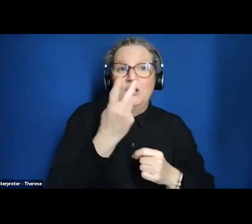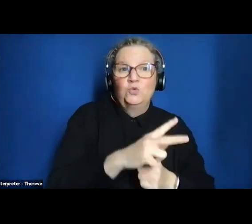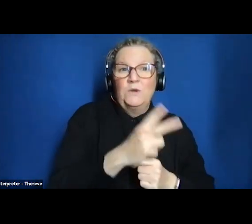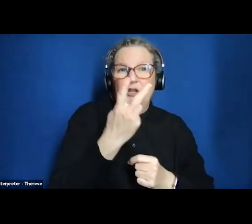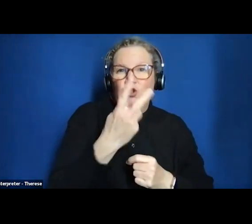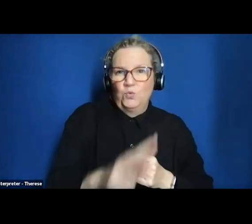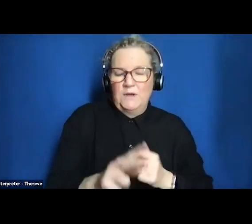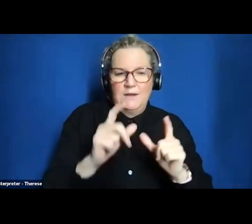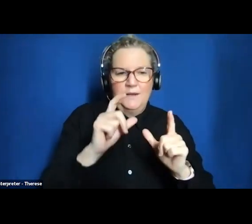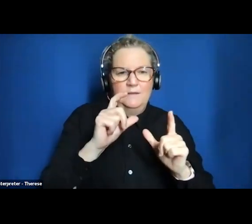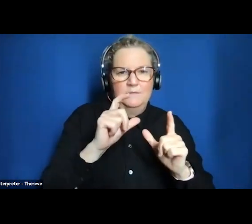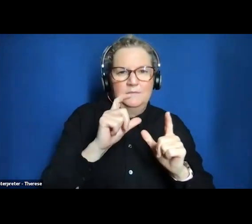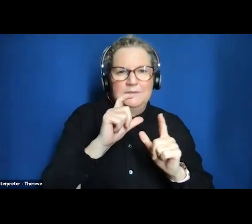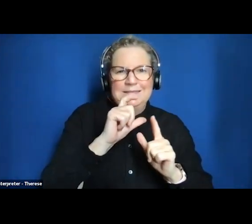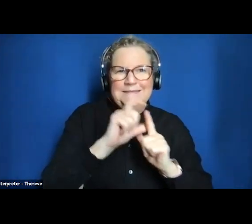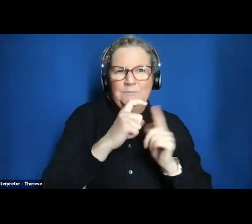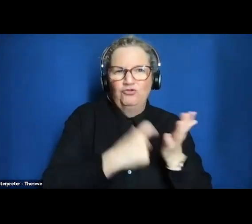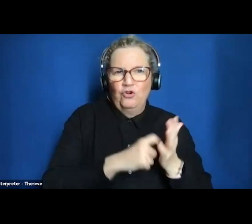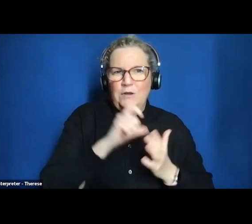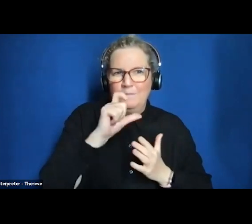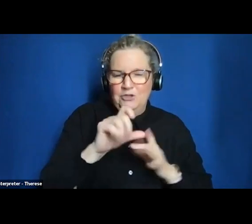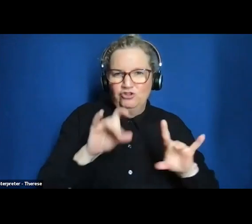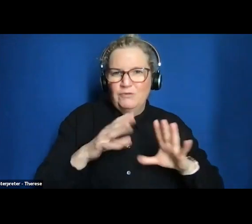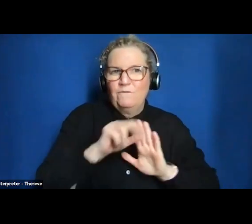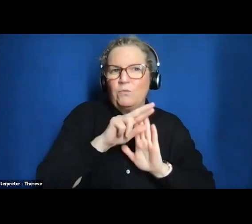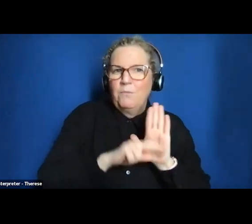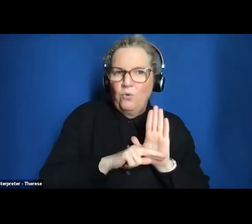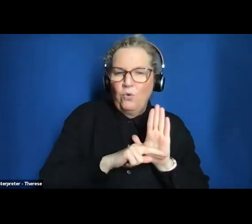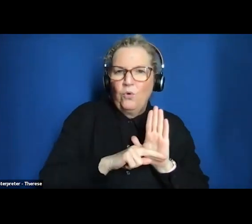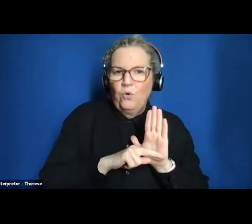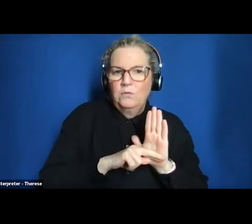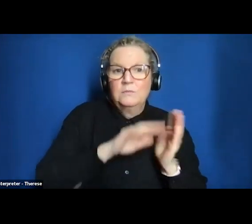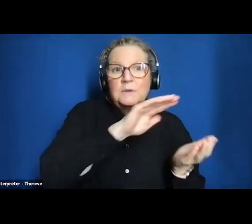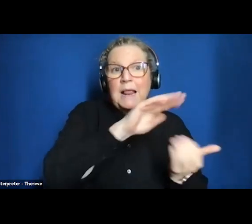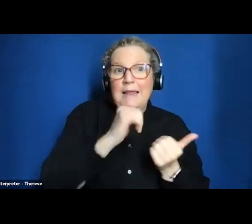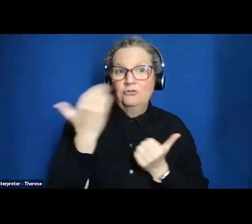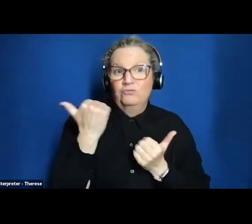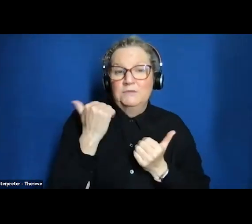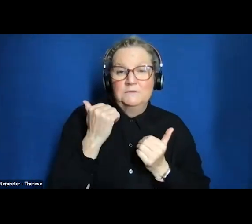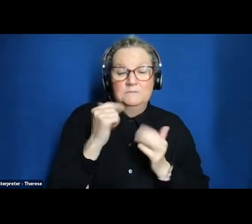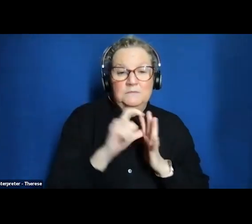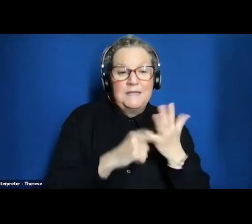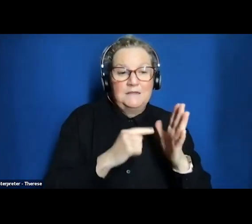Inclusion Australia commissioned a report that collated recent data on people with an intellectual disability